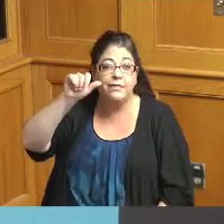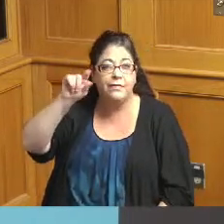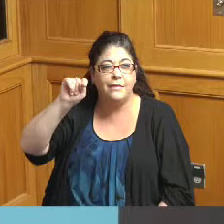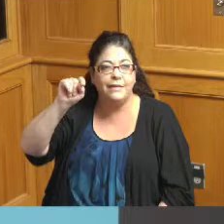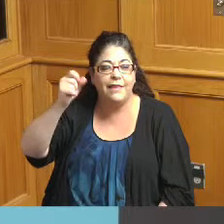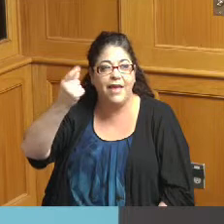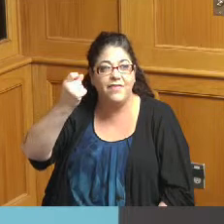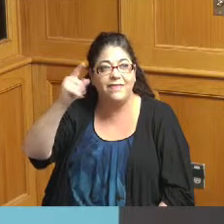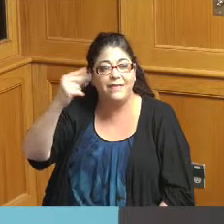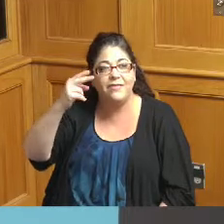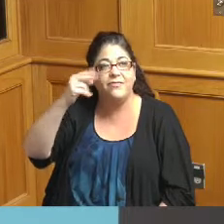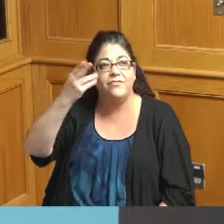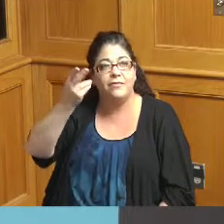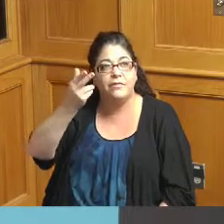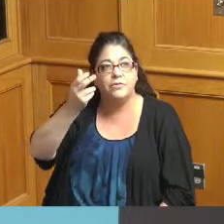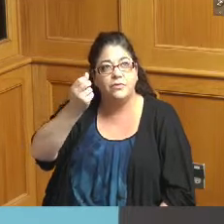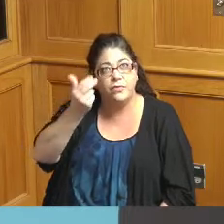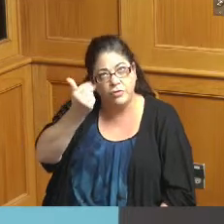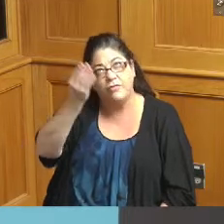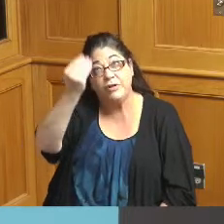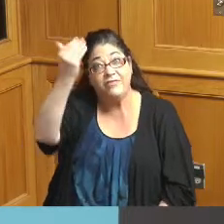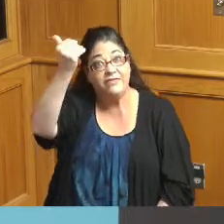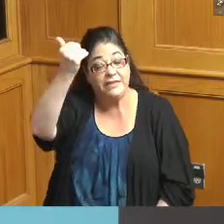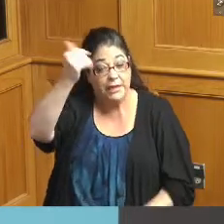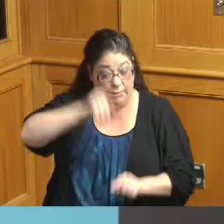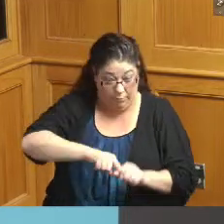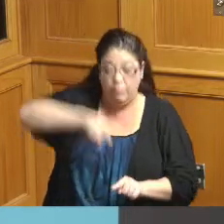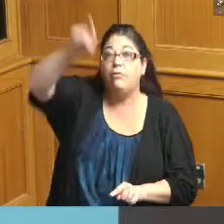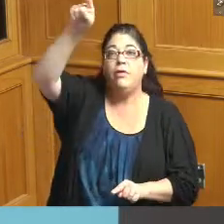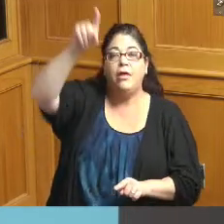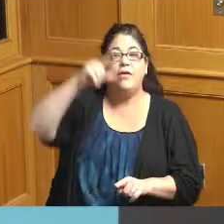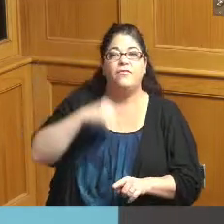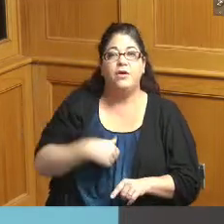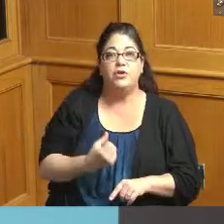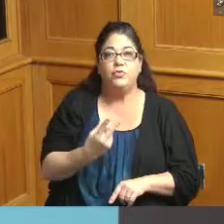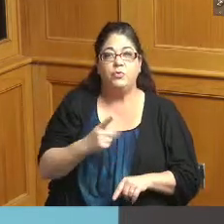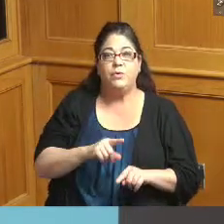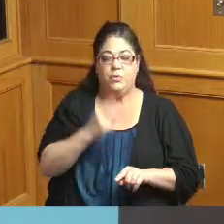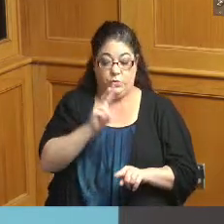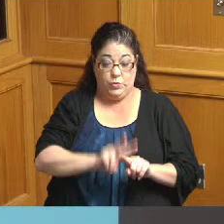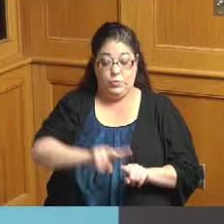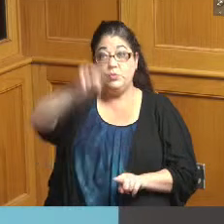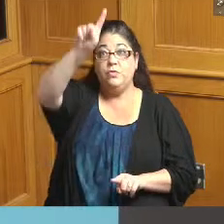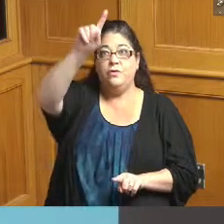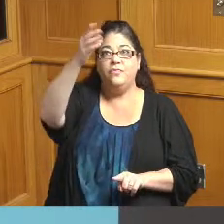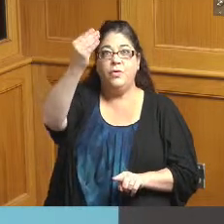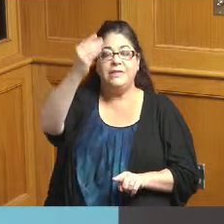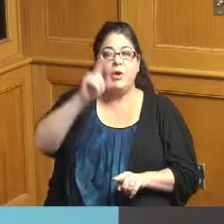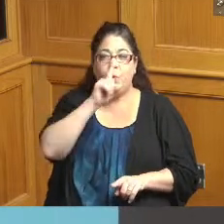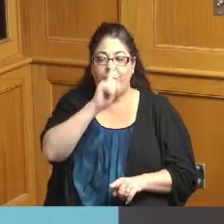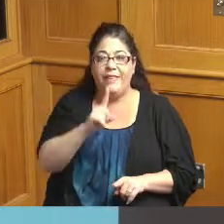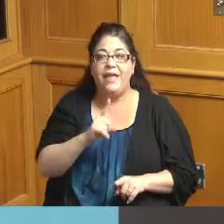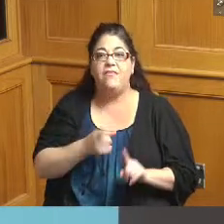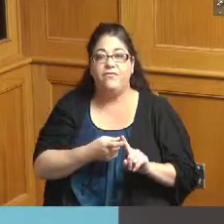12th 14th and 15th so for safety reasons it's really hard to get from one to the Judges offices